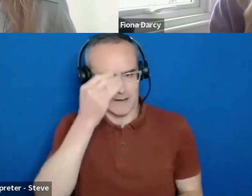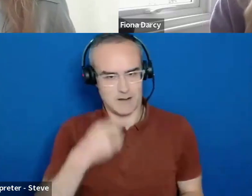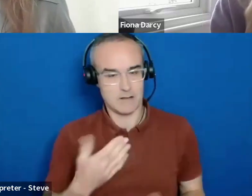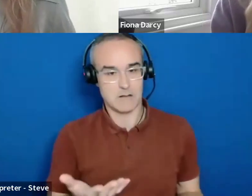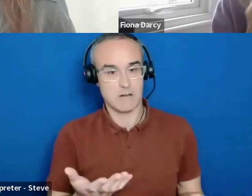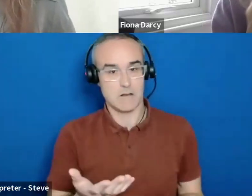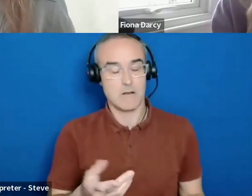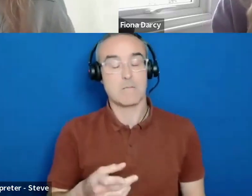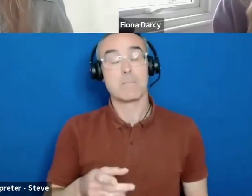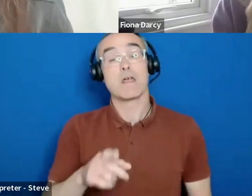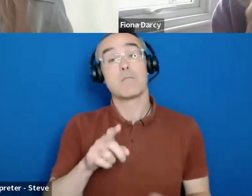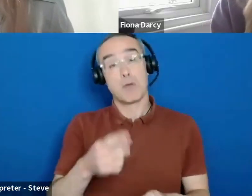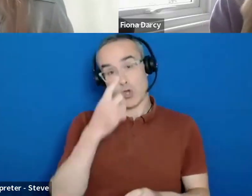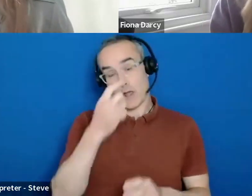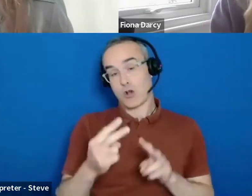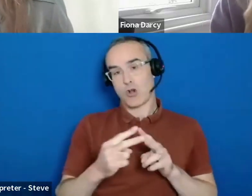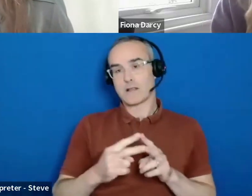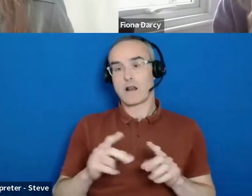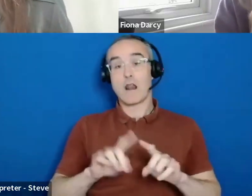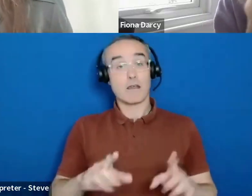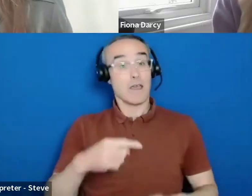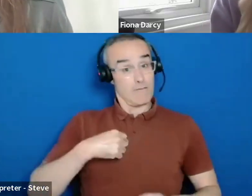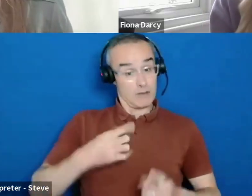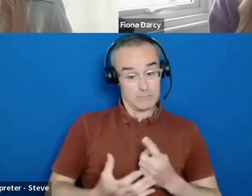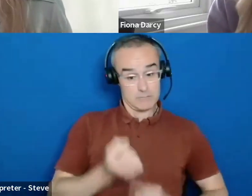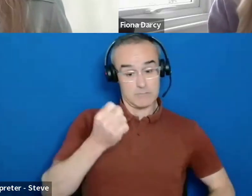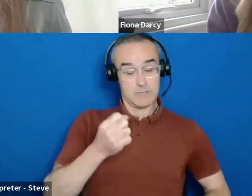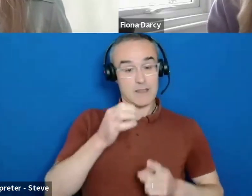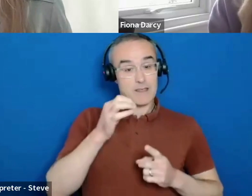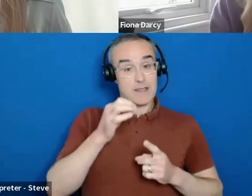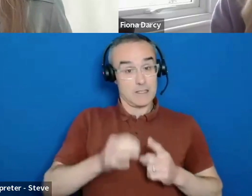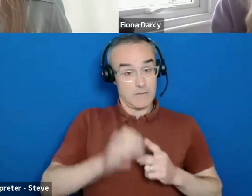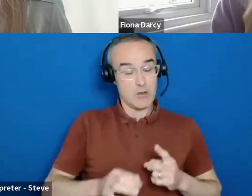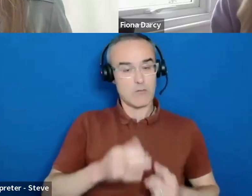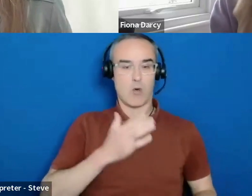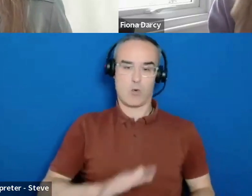I would like to have the questions in advance," we can usually accommodate that.